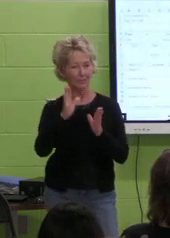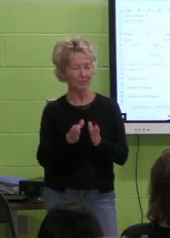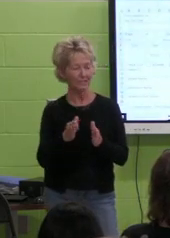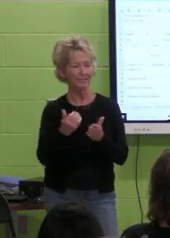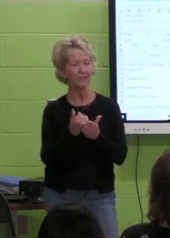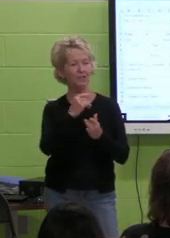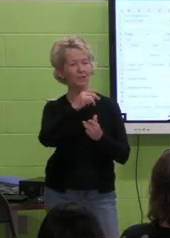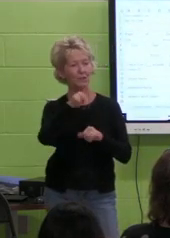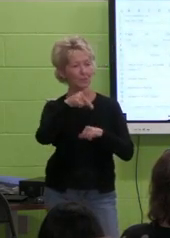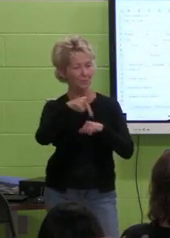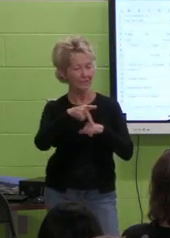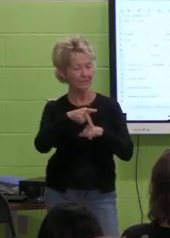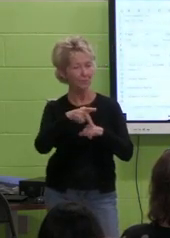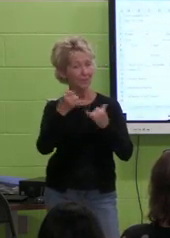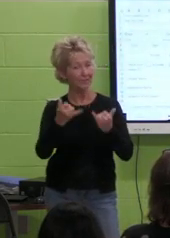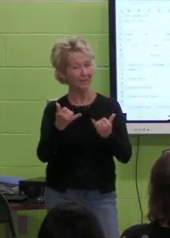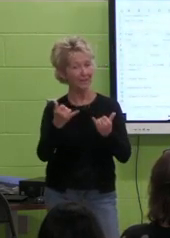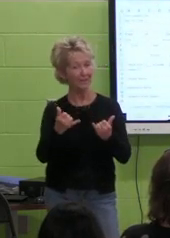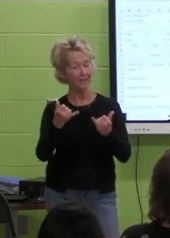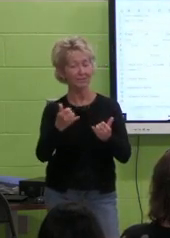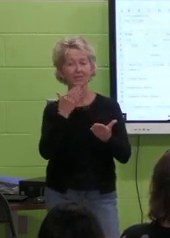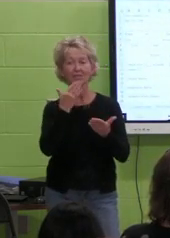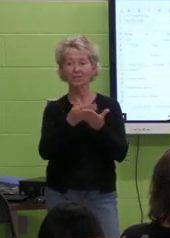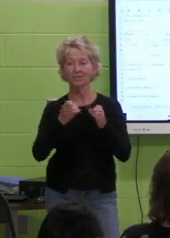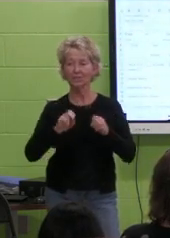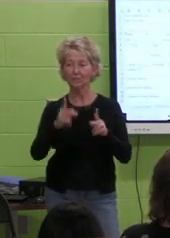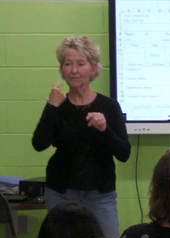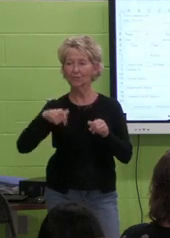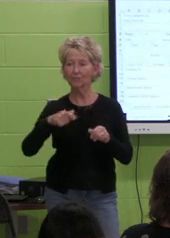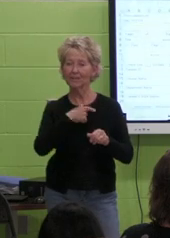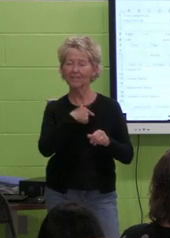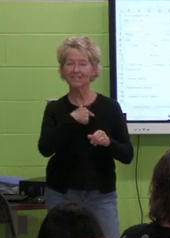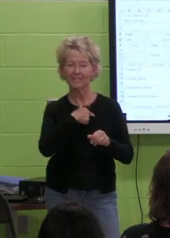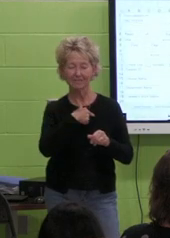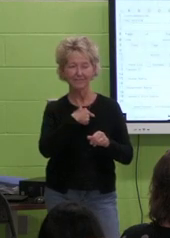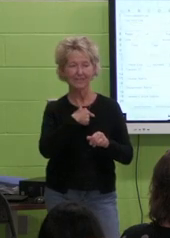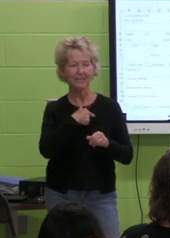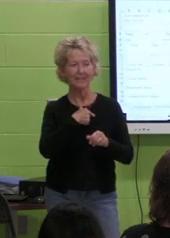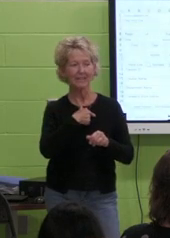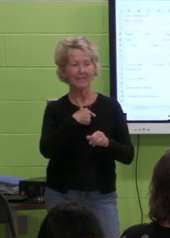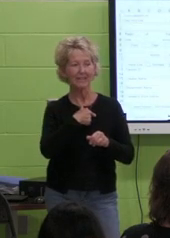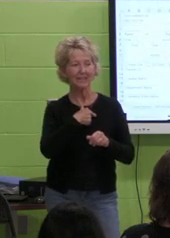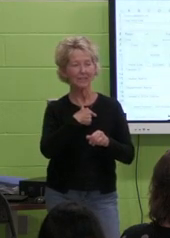that's in place it's a good opportunity for us to and we do this all the time guys this is what